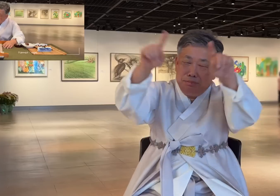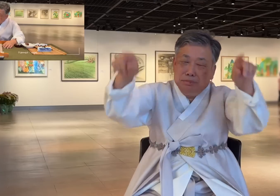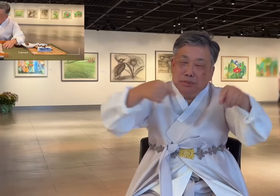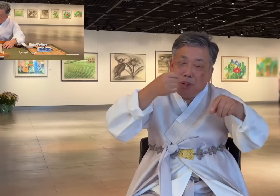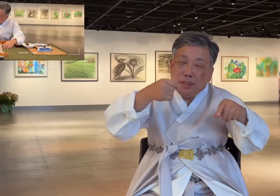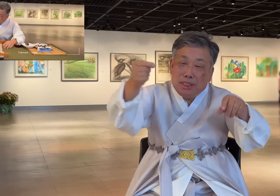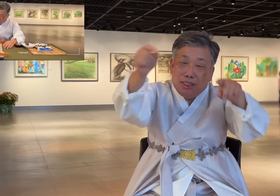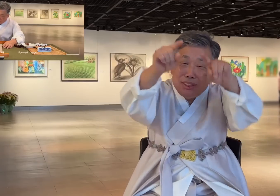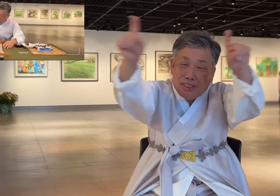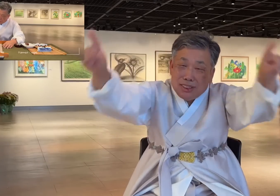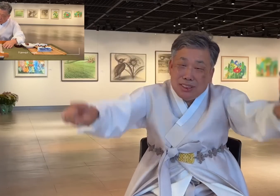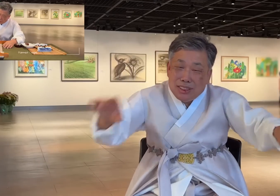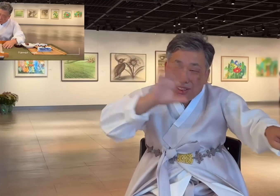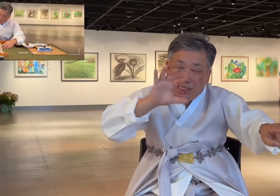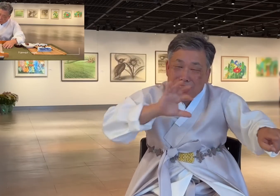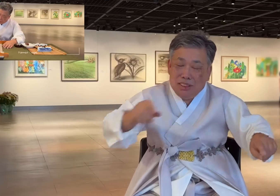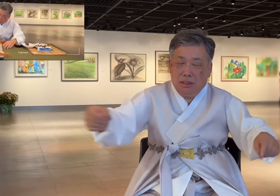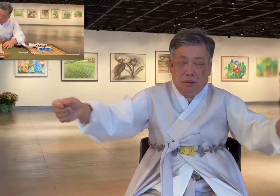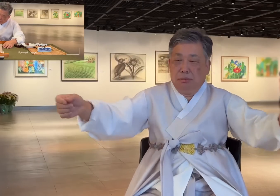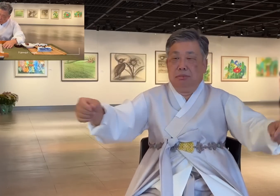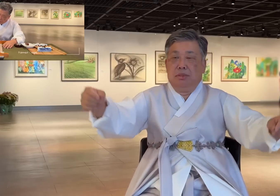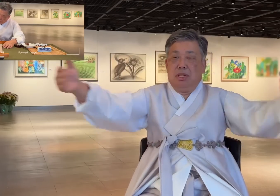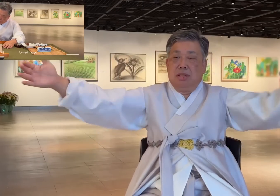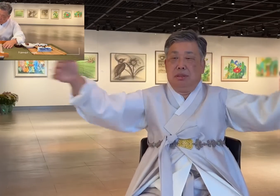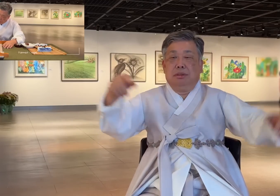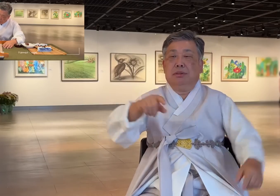prepared paper on which I could draw with a pencil, and practiced.